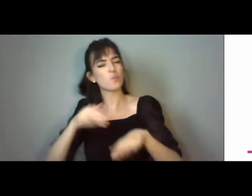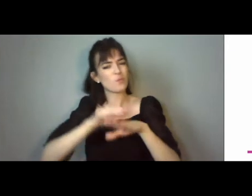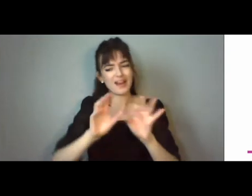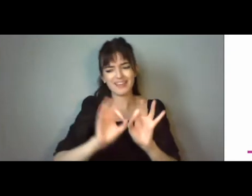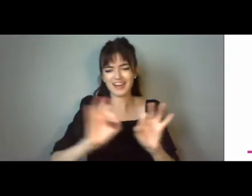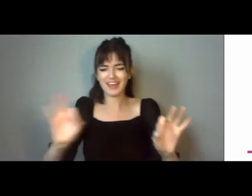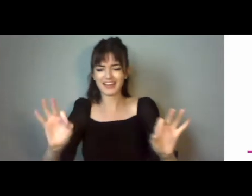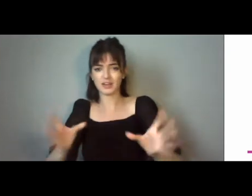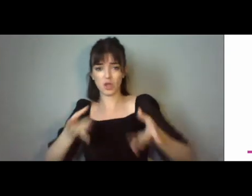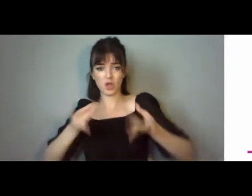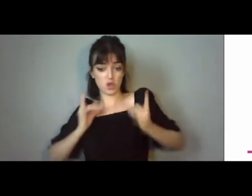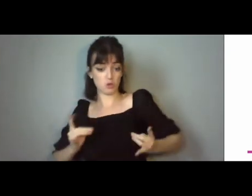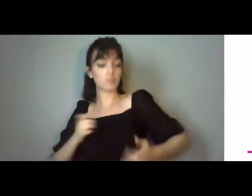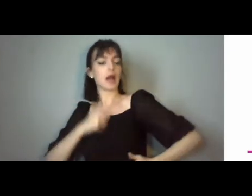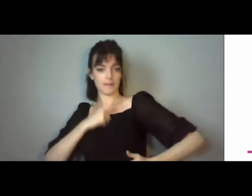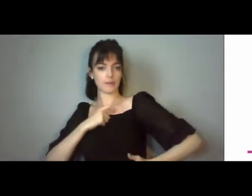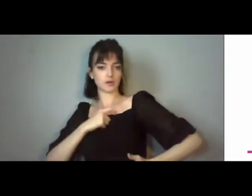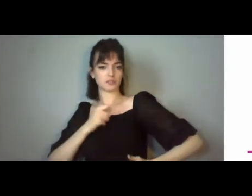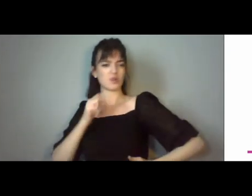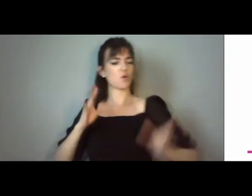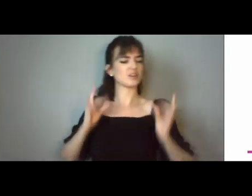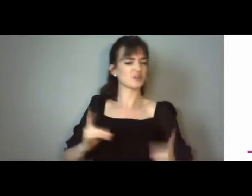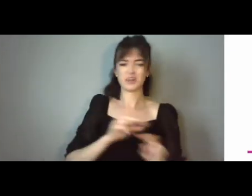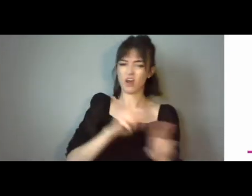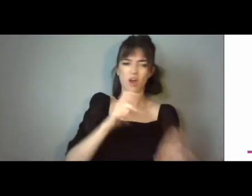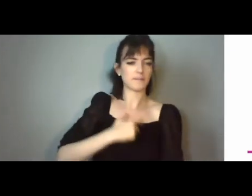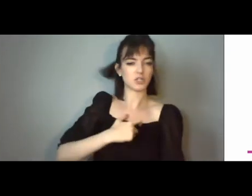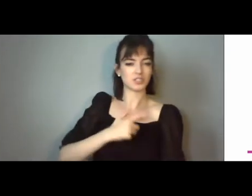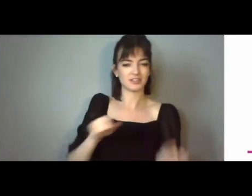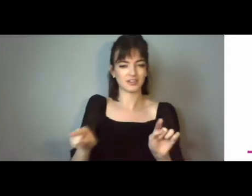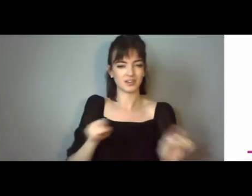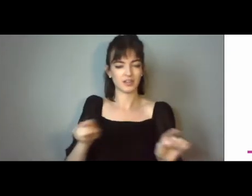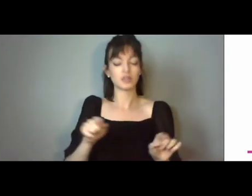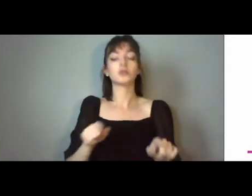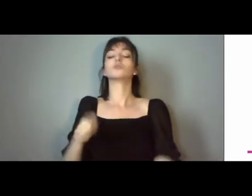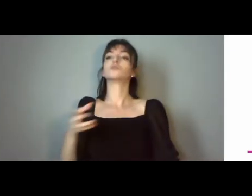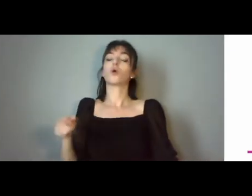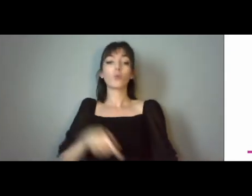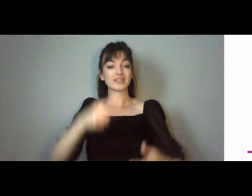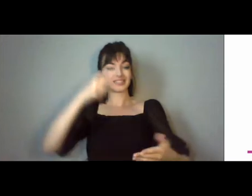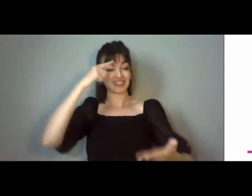and those who are not? In a way, substitute decision making is a symptom of civil death,